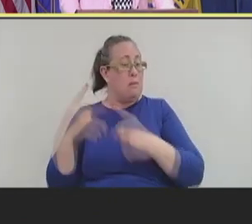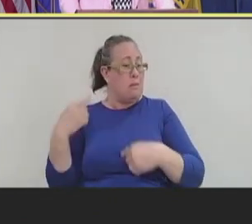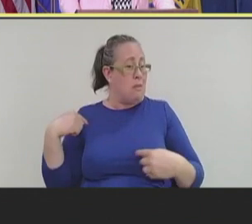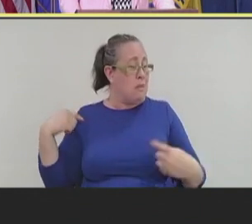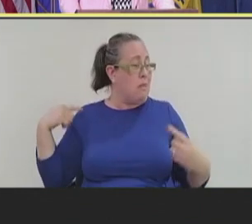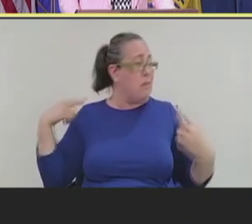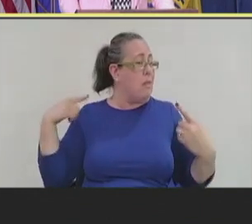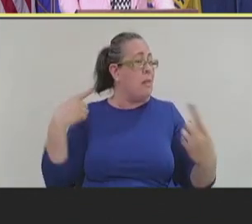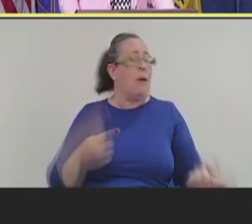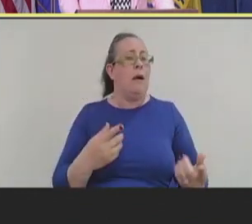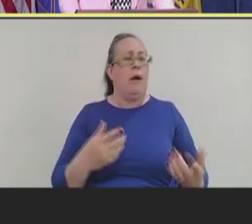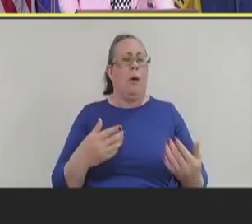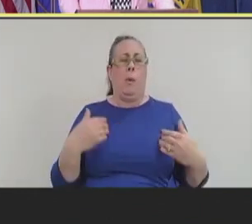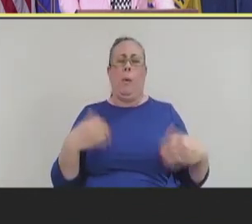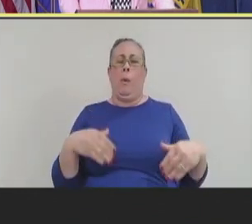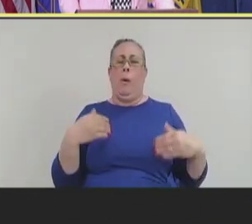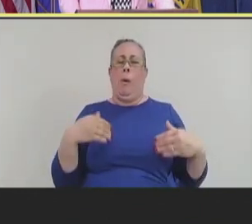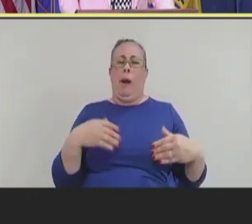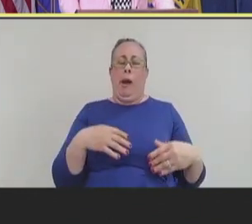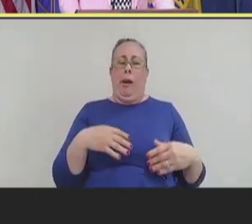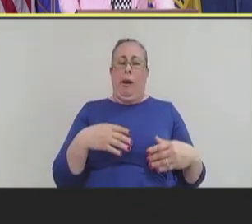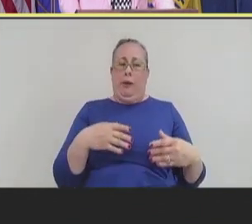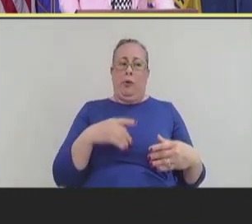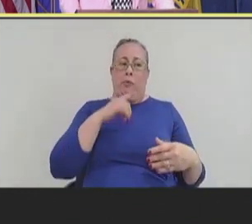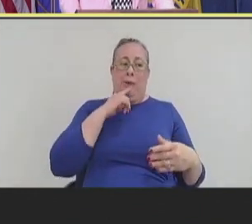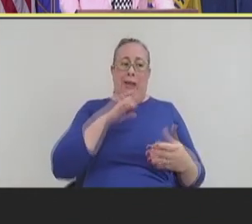we're really talking about unwinding and stopping a lot of these features